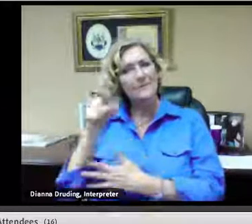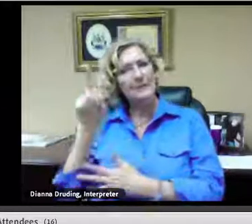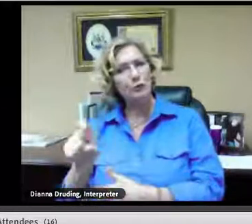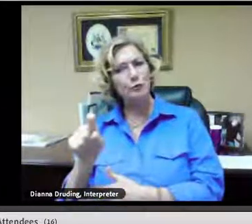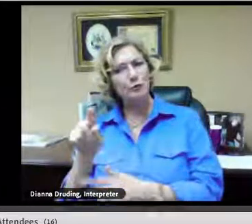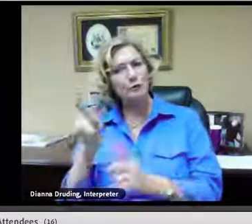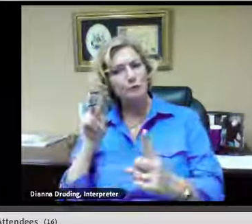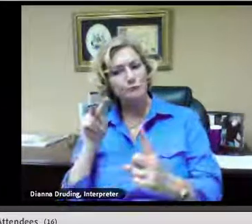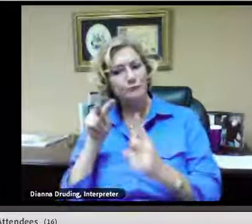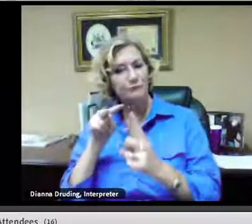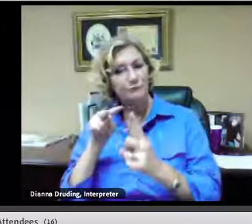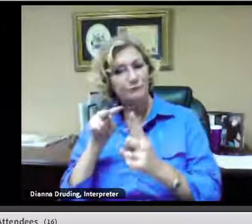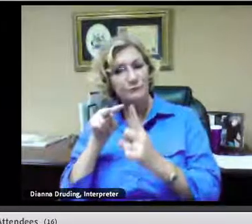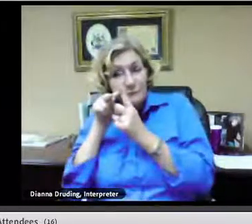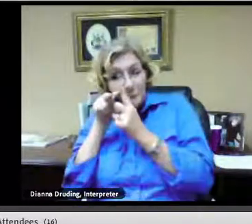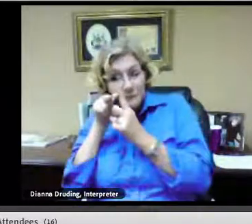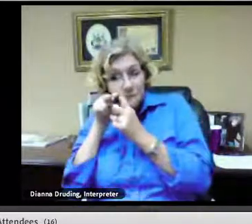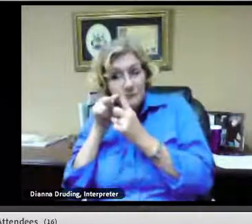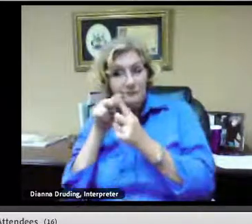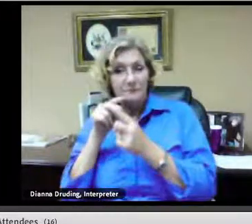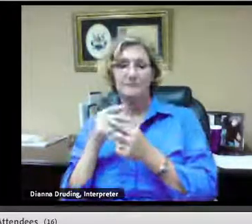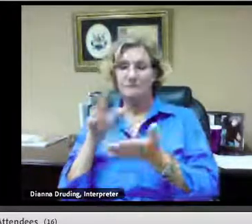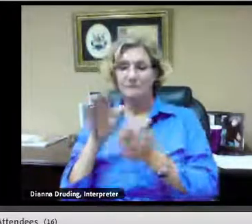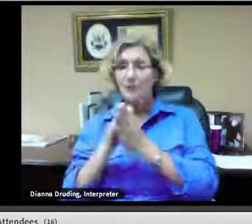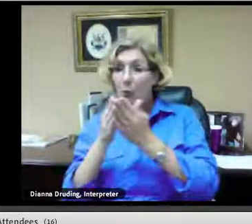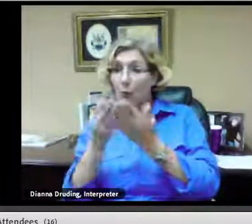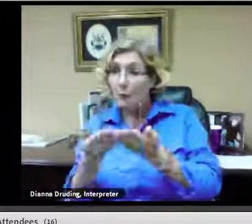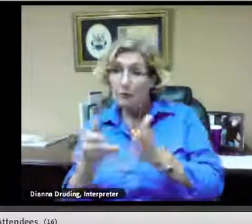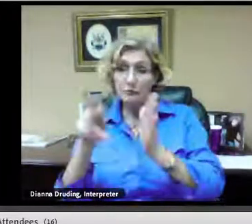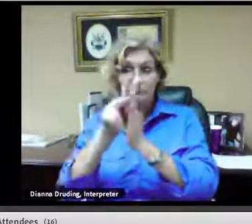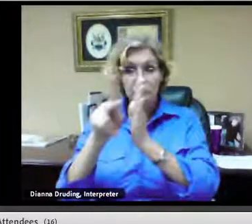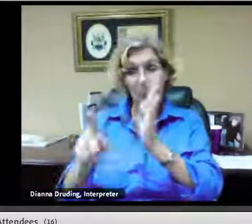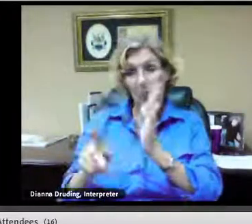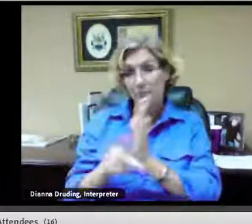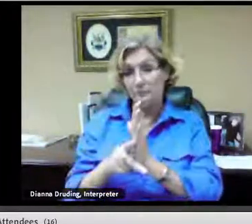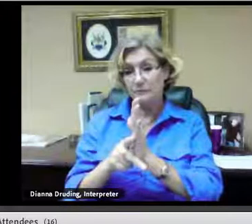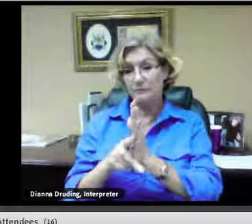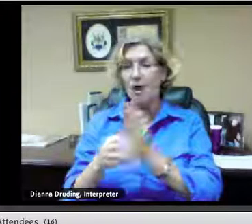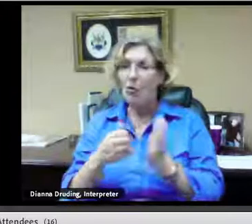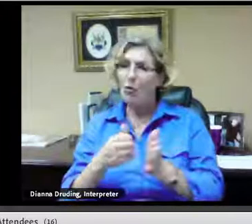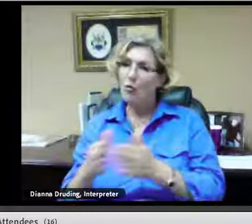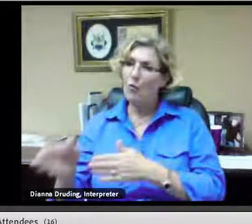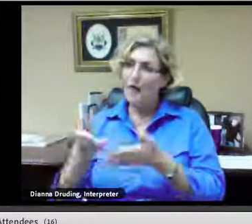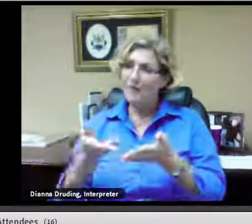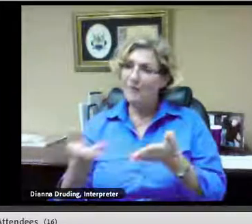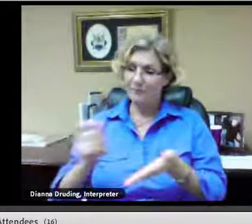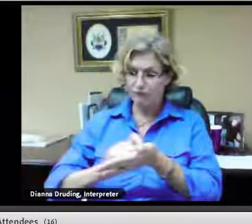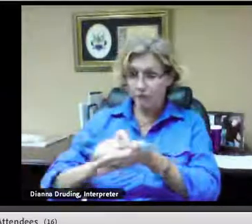your policies, your procedures, the way things are written to be able to understand this word.